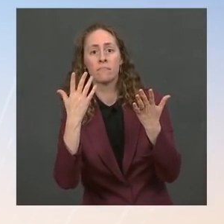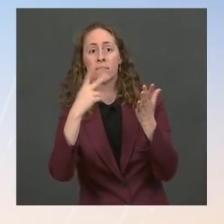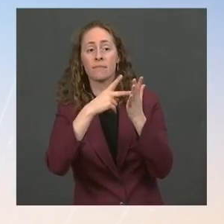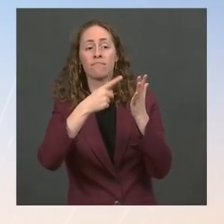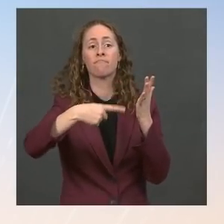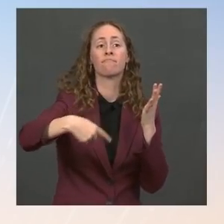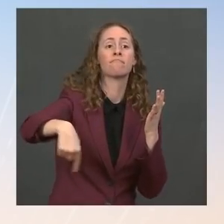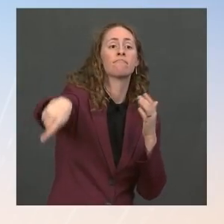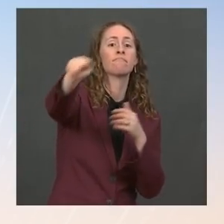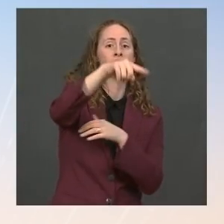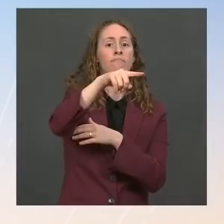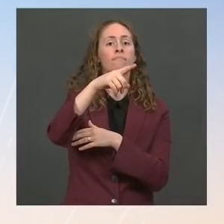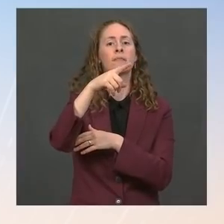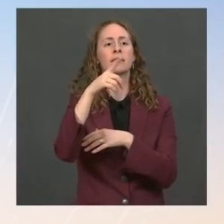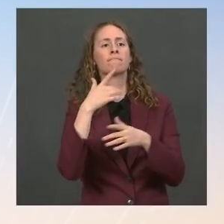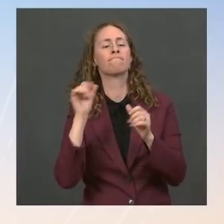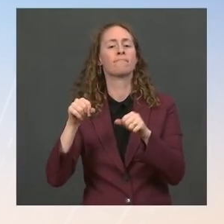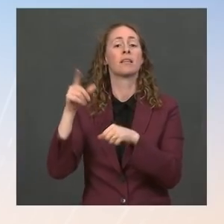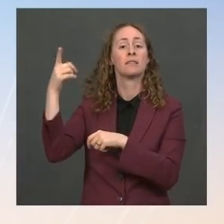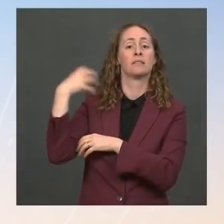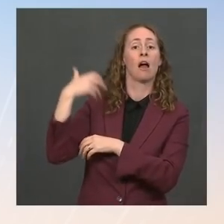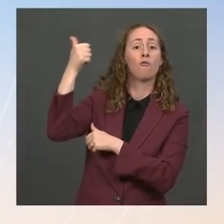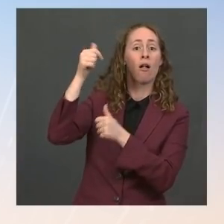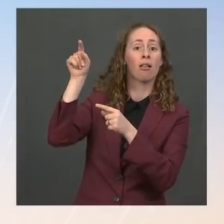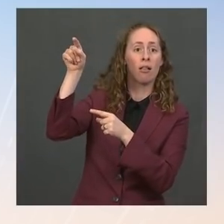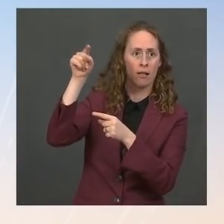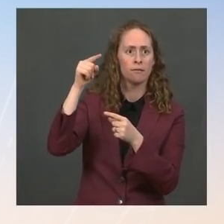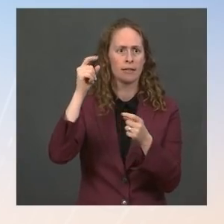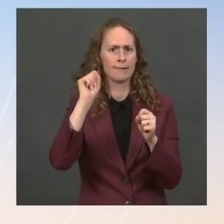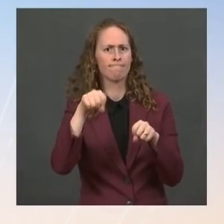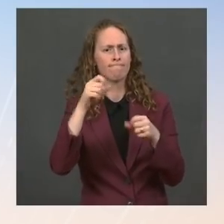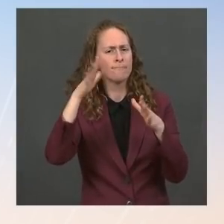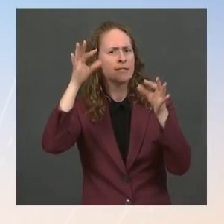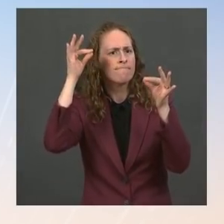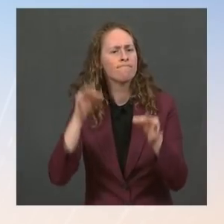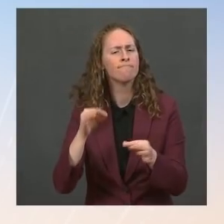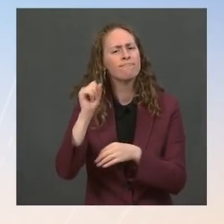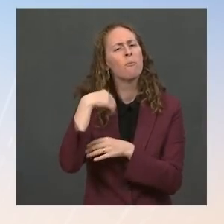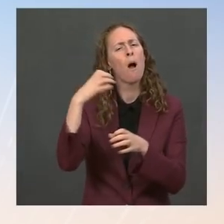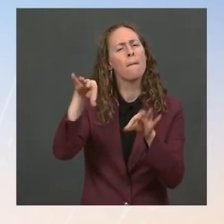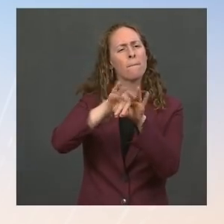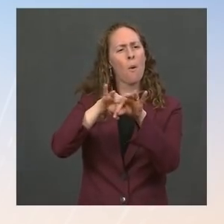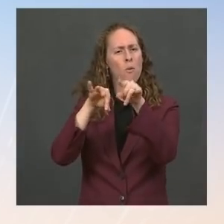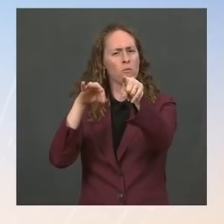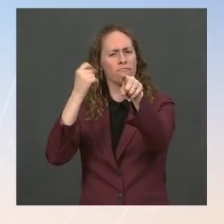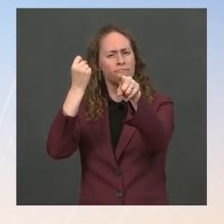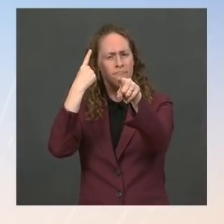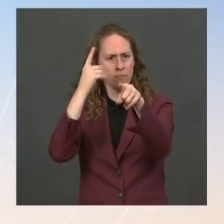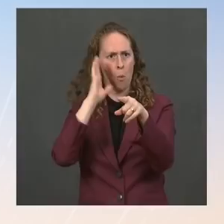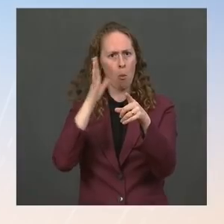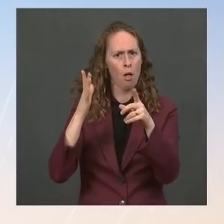an important point, I think, for people to understand as we assess over-the-horizon threats and targets moving forward in the future.